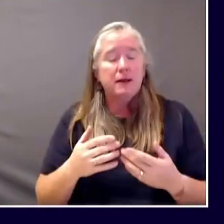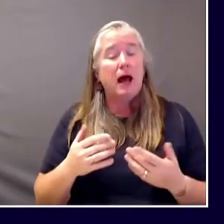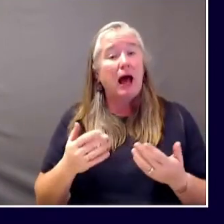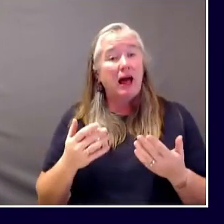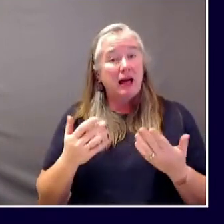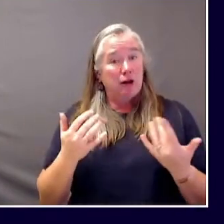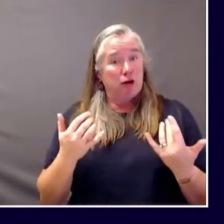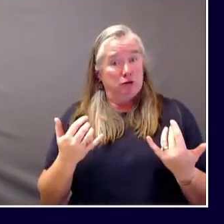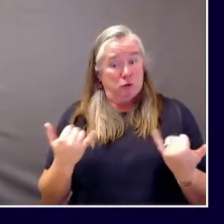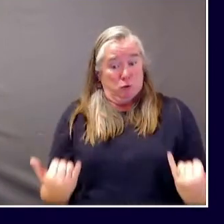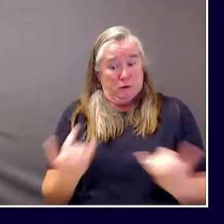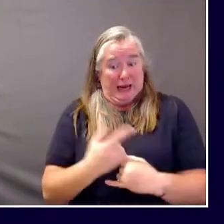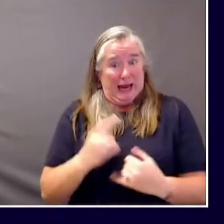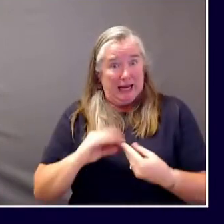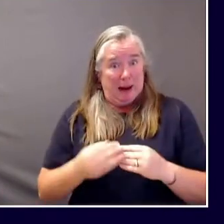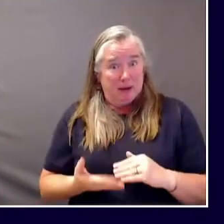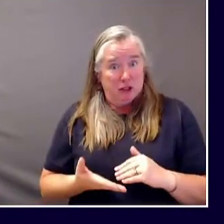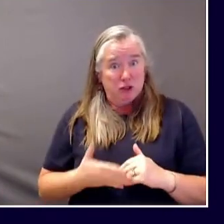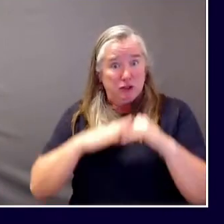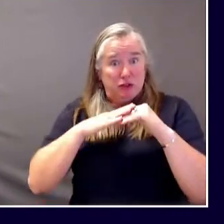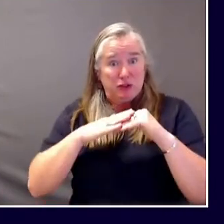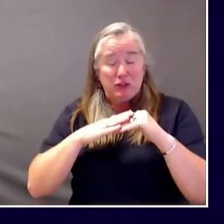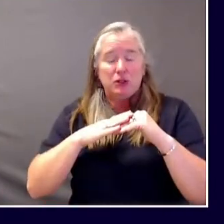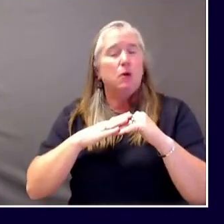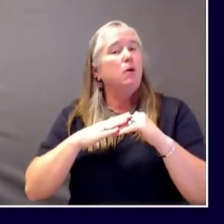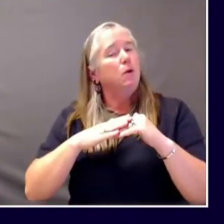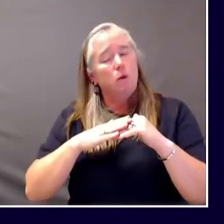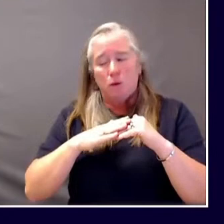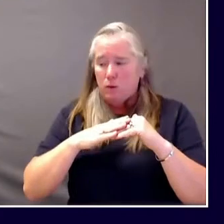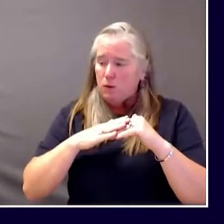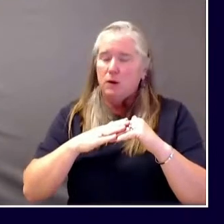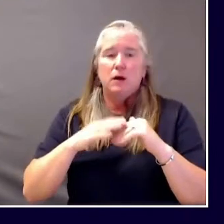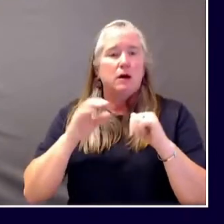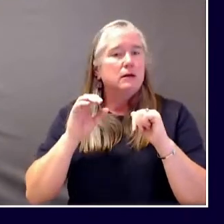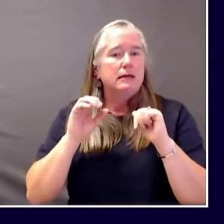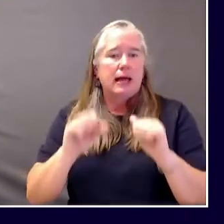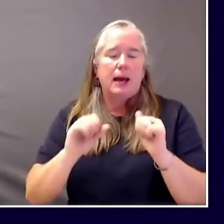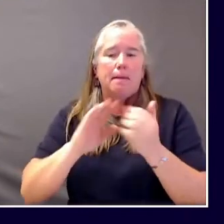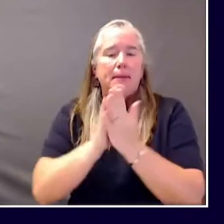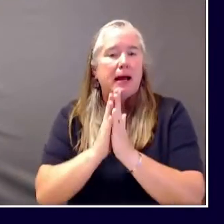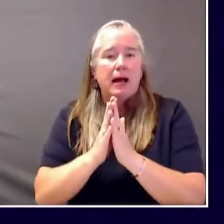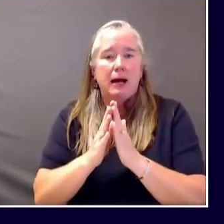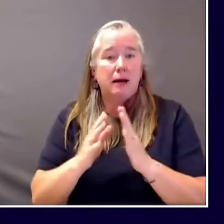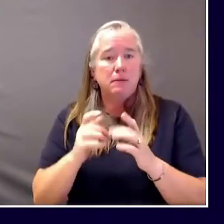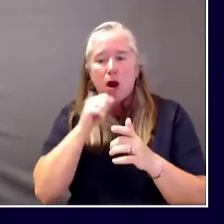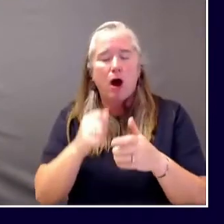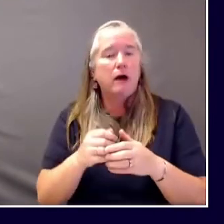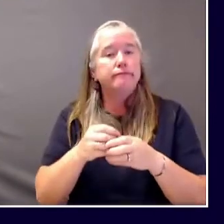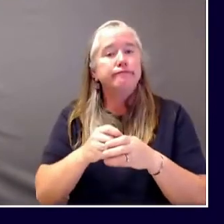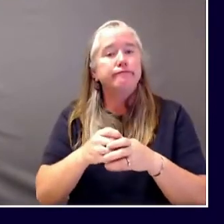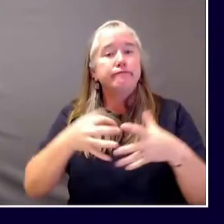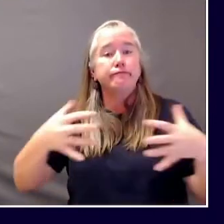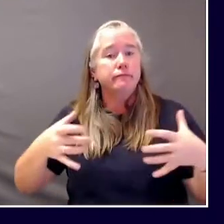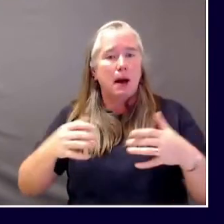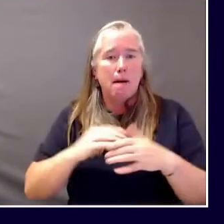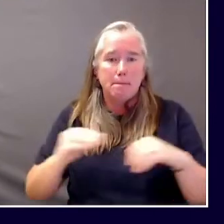right now today we turned into an exponential